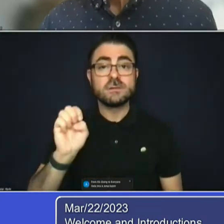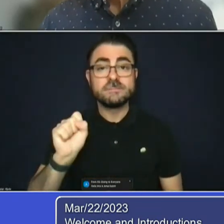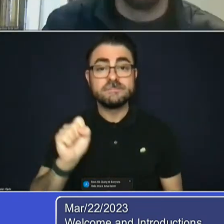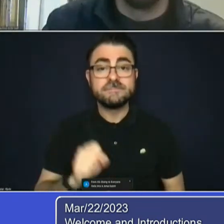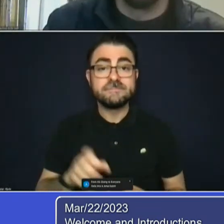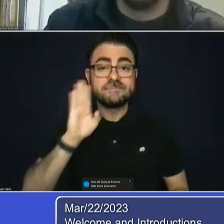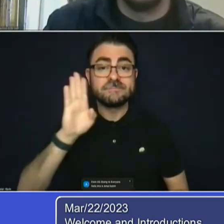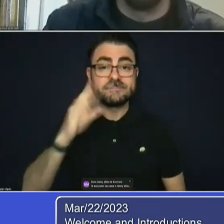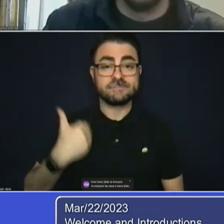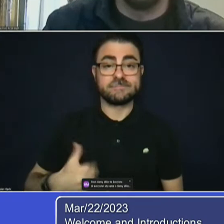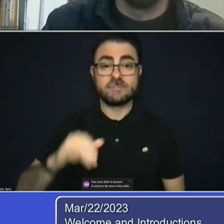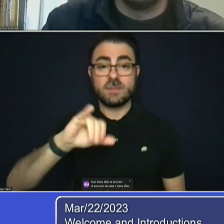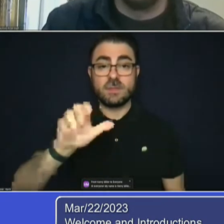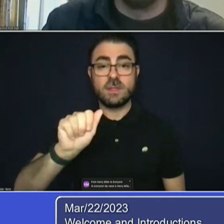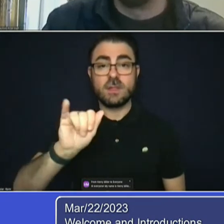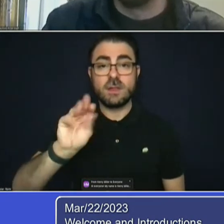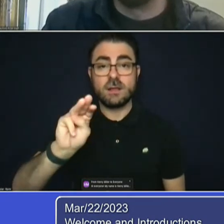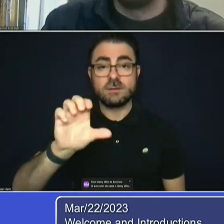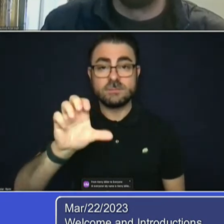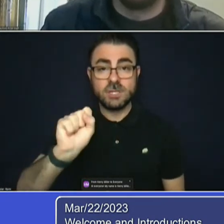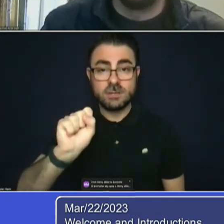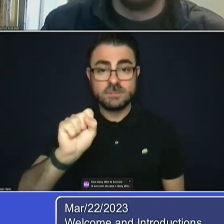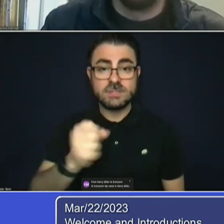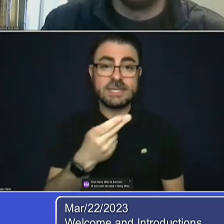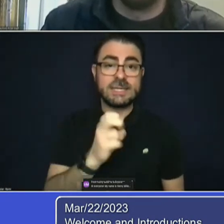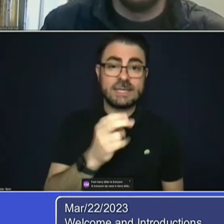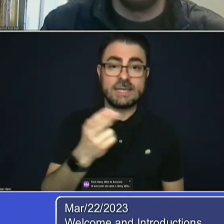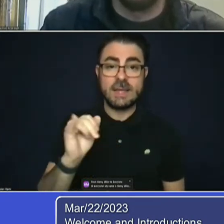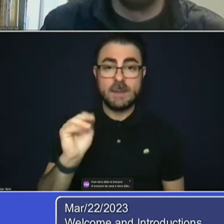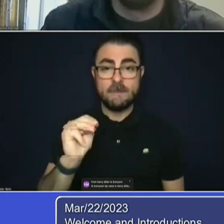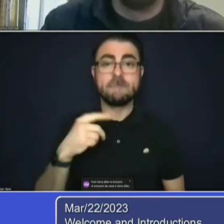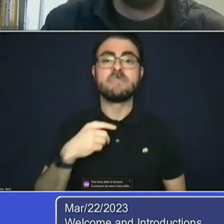JOINING US R YOU IN SOME OF THE BREAKOUT GROUPS.